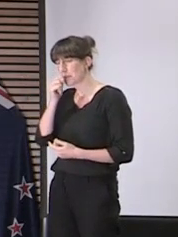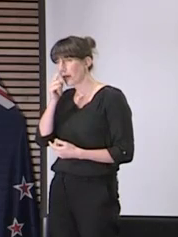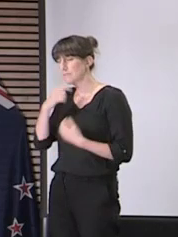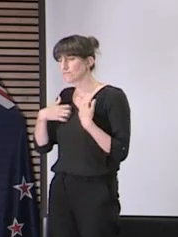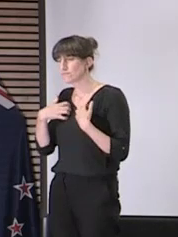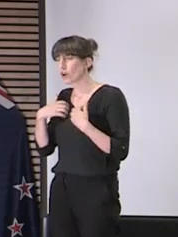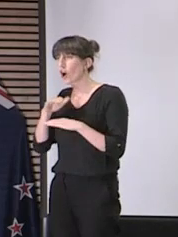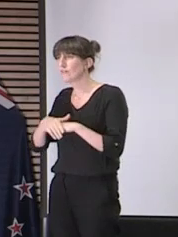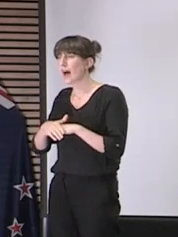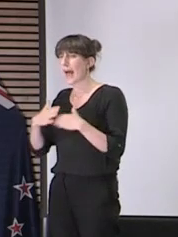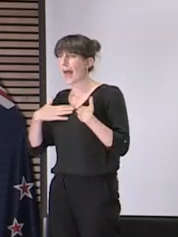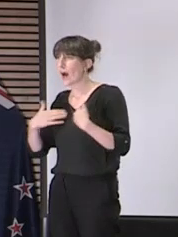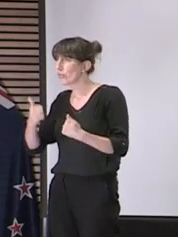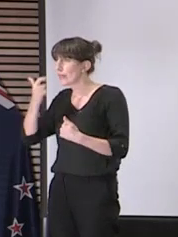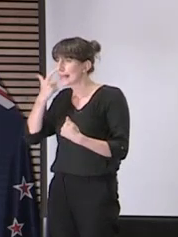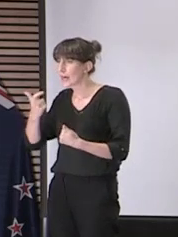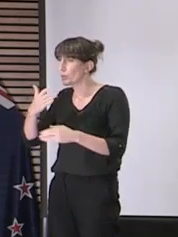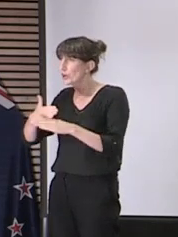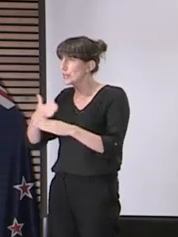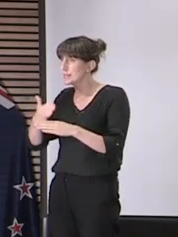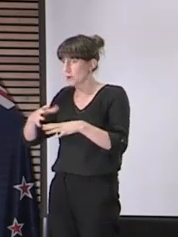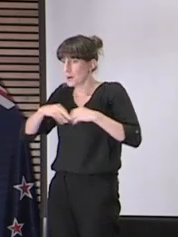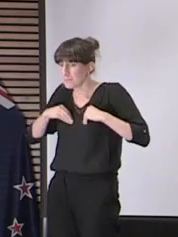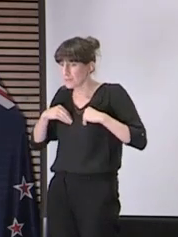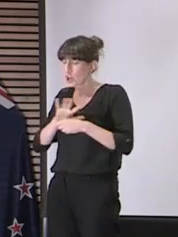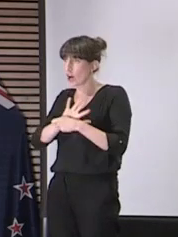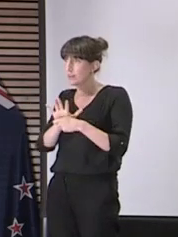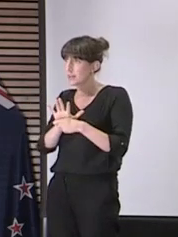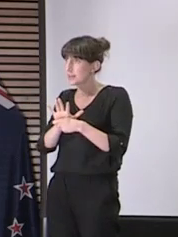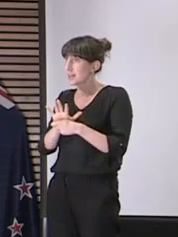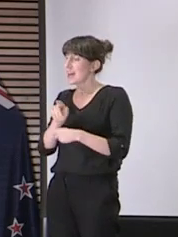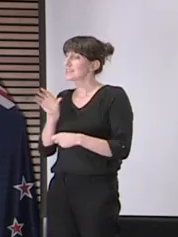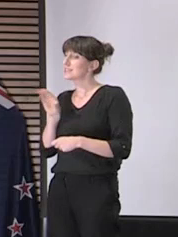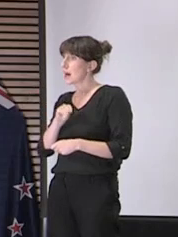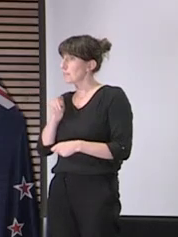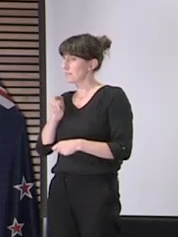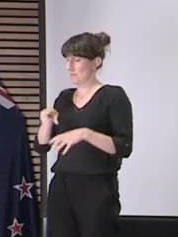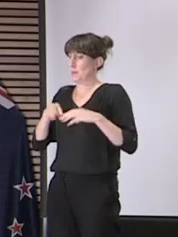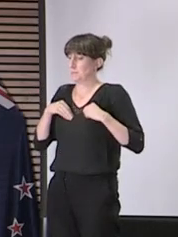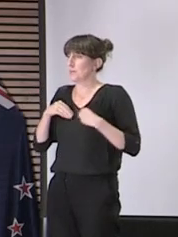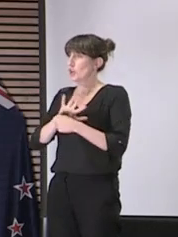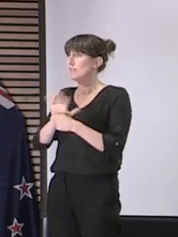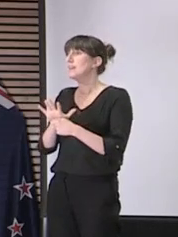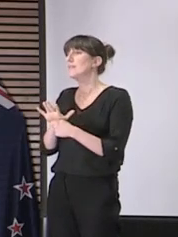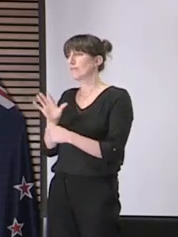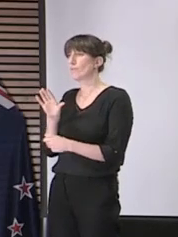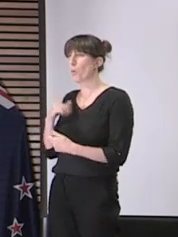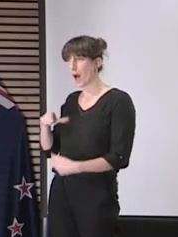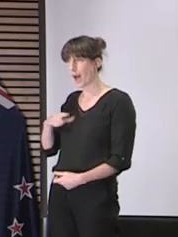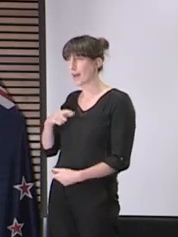there is interest in health care workers who have been infected with COVID-19. Some